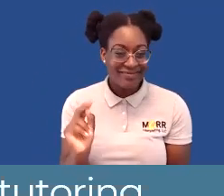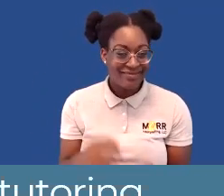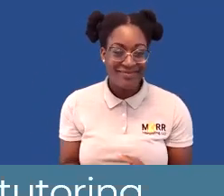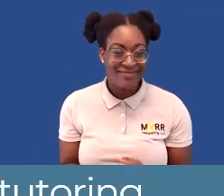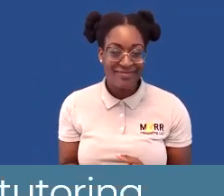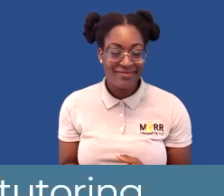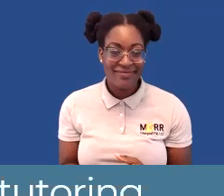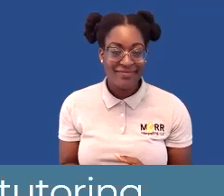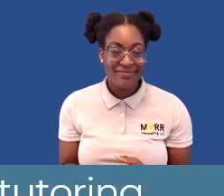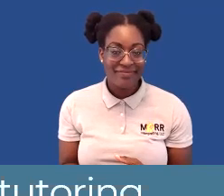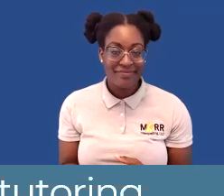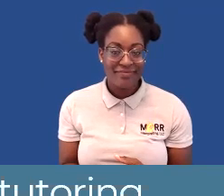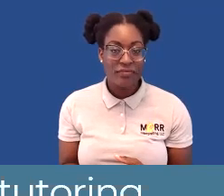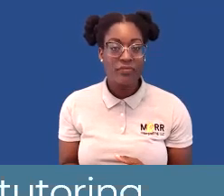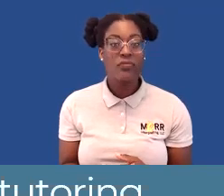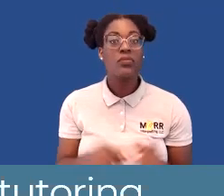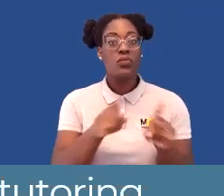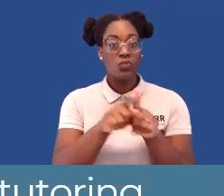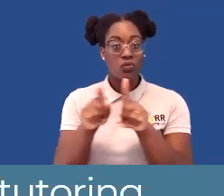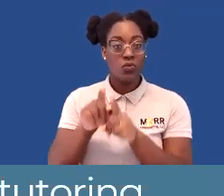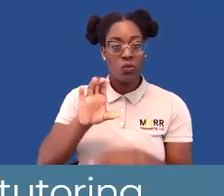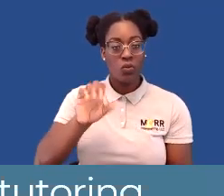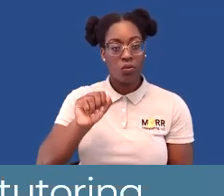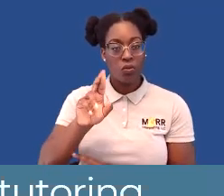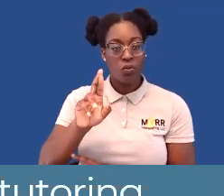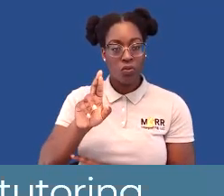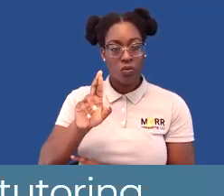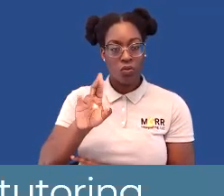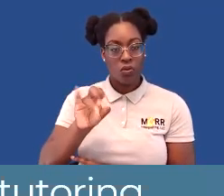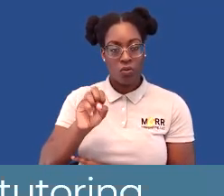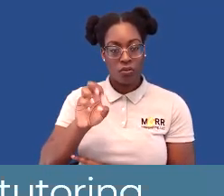Boone and Carlson found that as their tutors were preparing